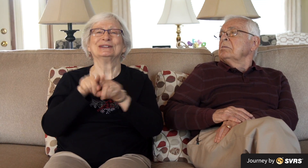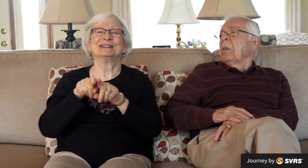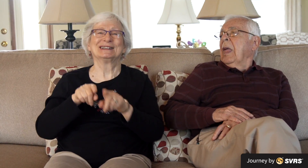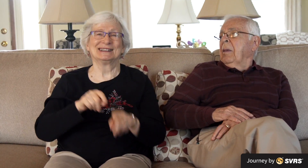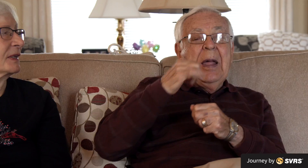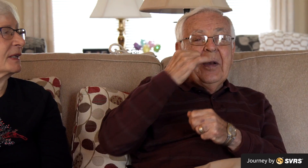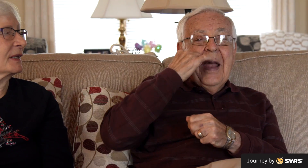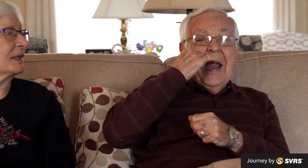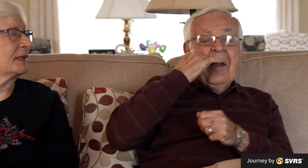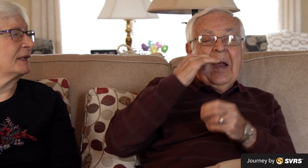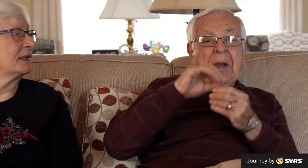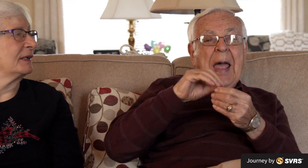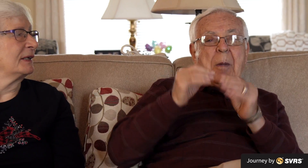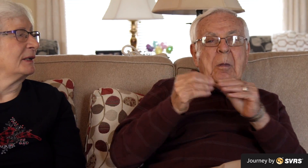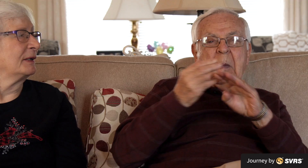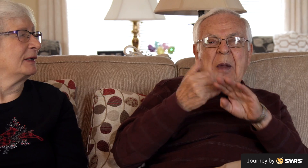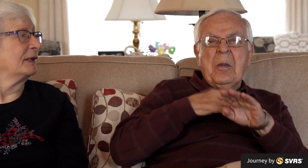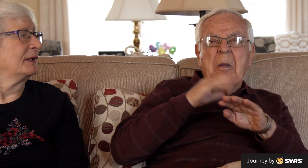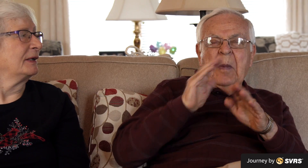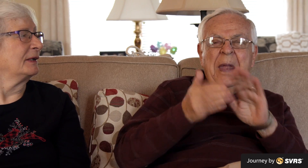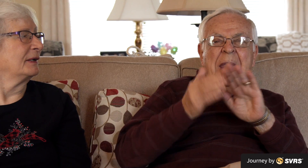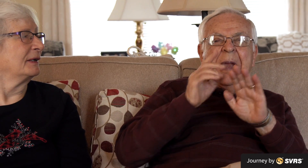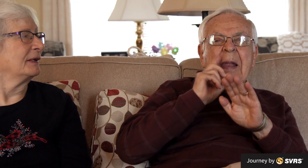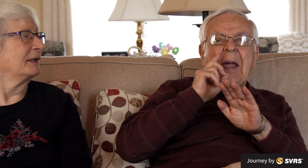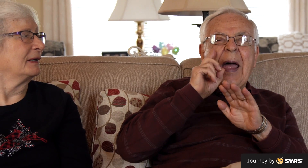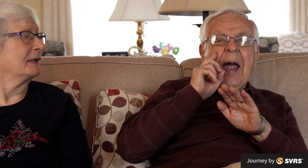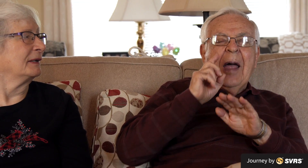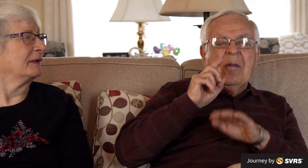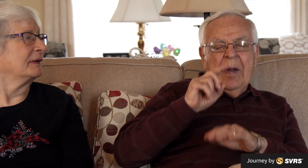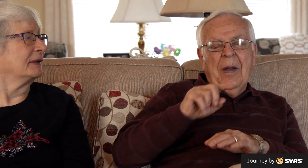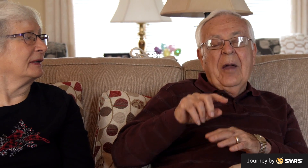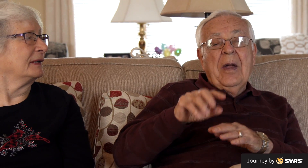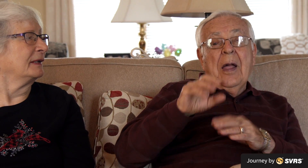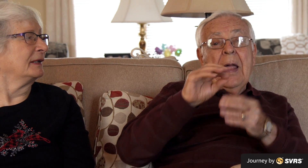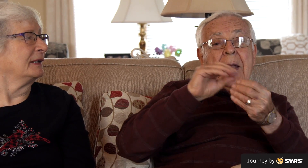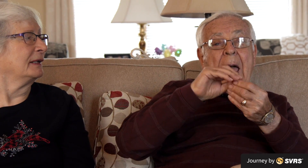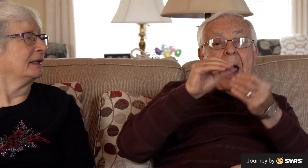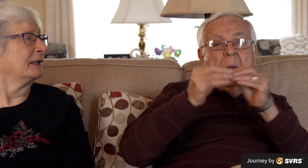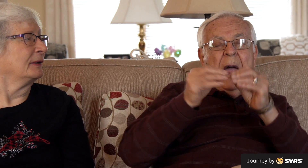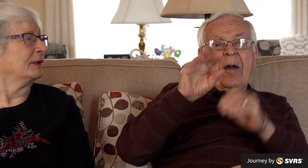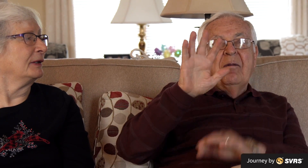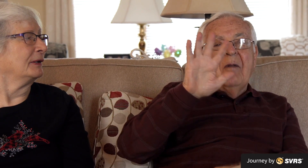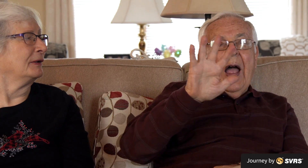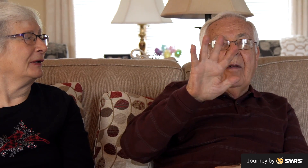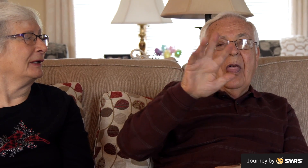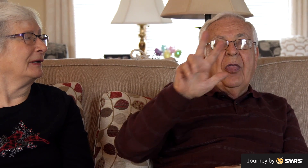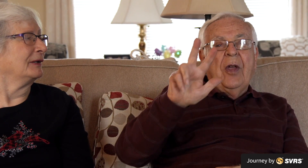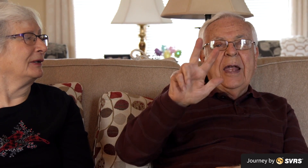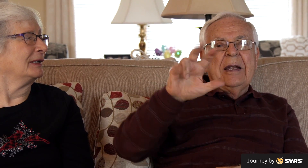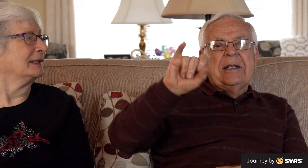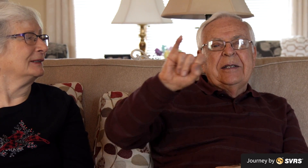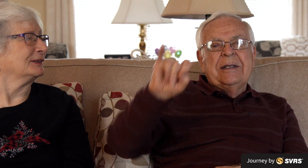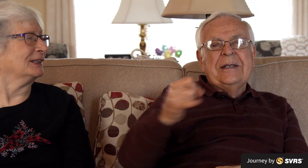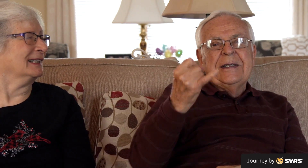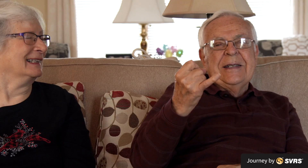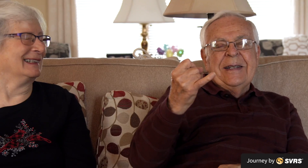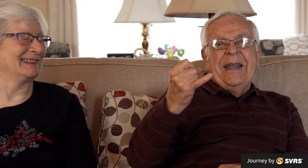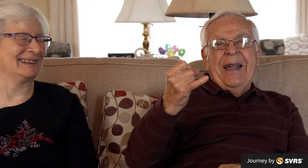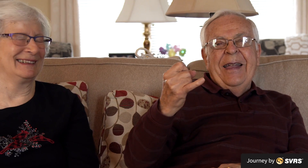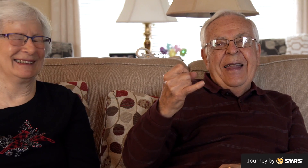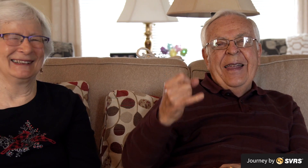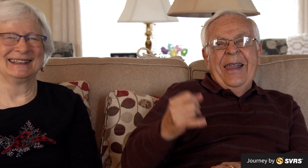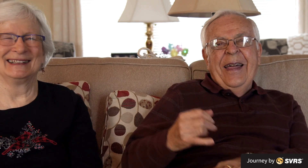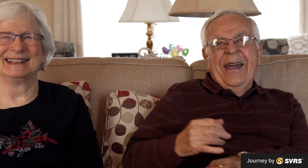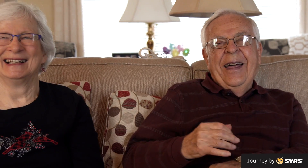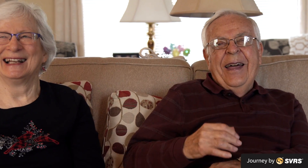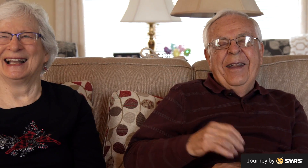The phone number I had, before I became deaf, was 5 3 J!